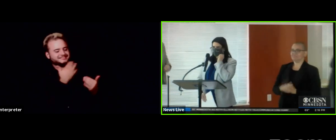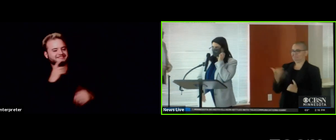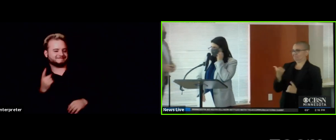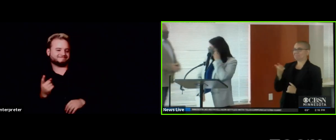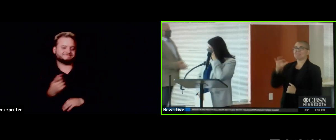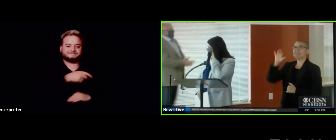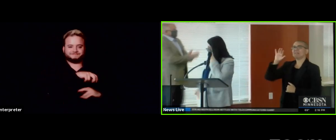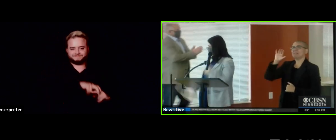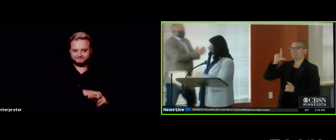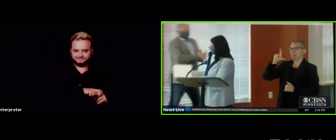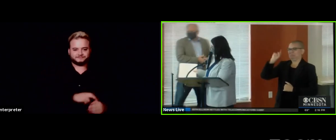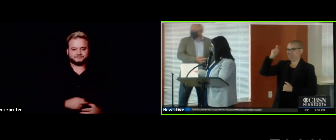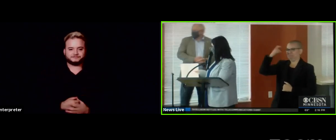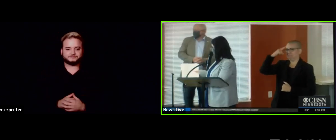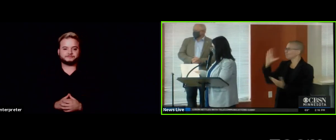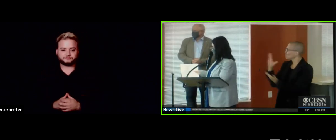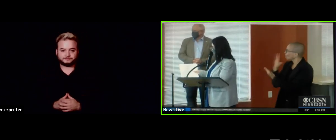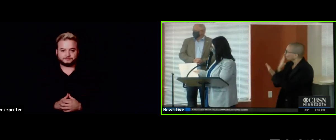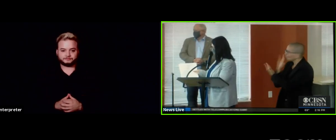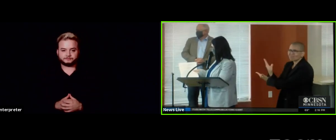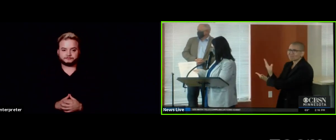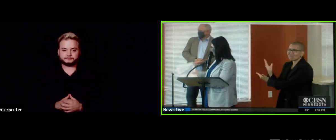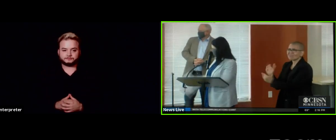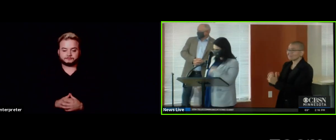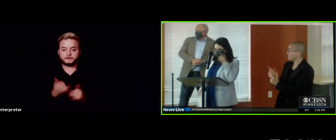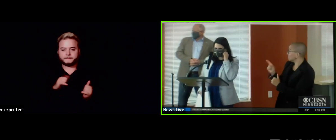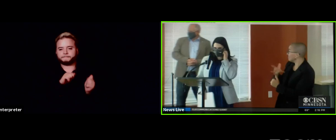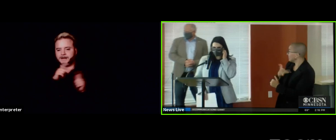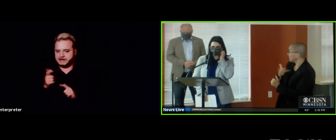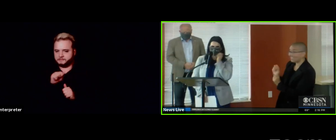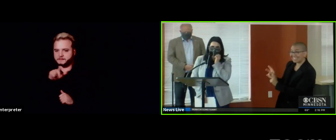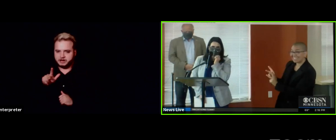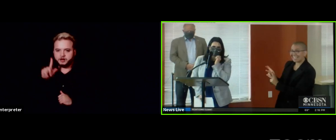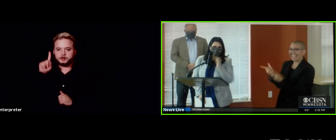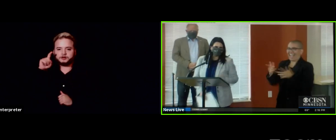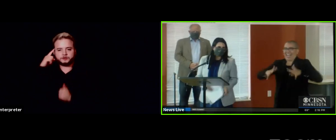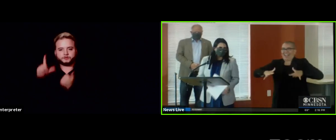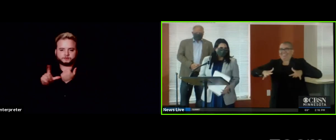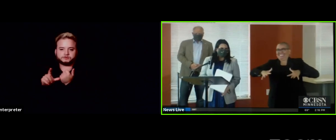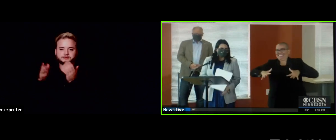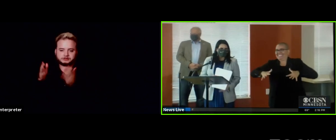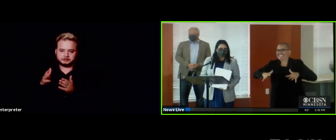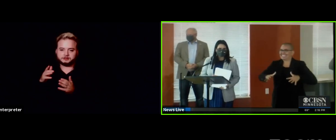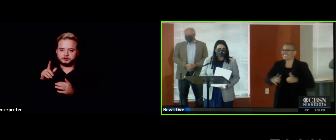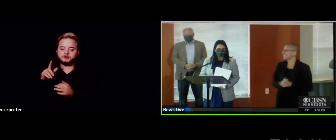thank you so much. Lt. Governor Flanagan: So now it is my great